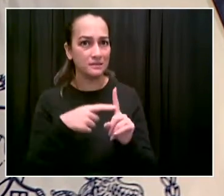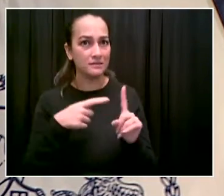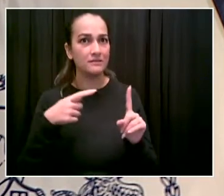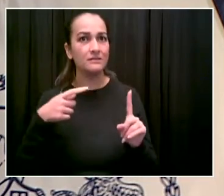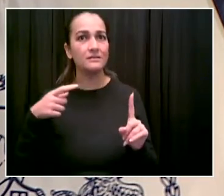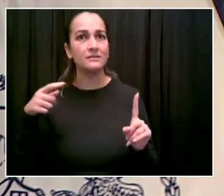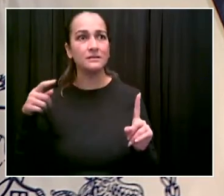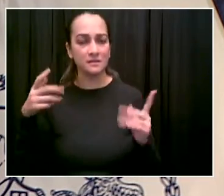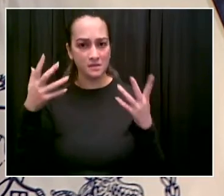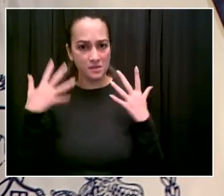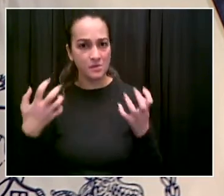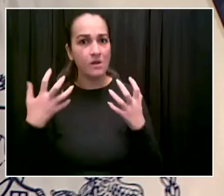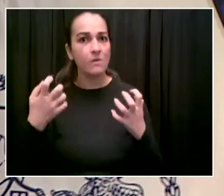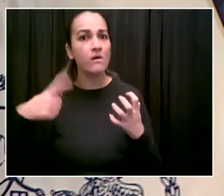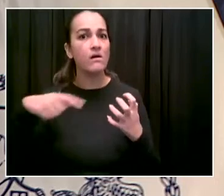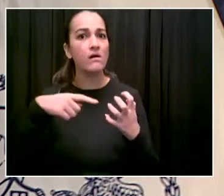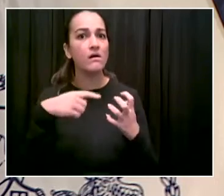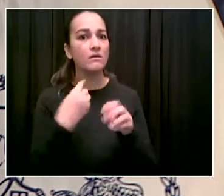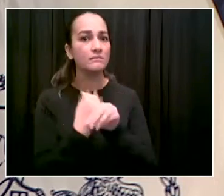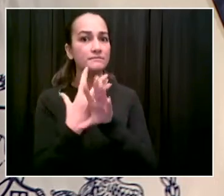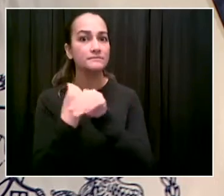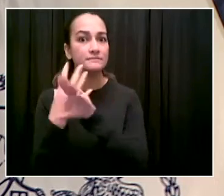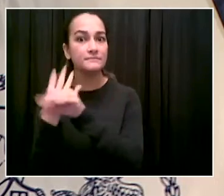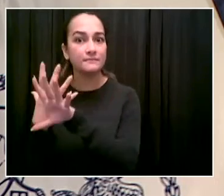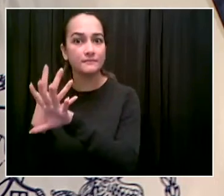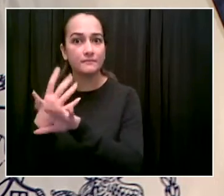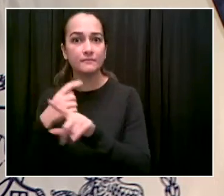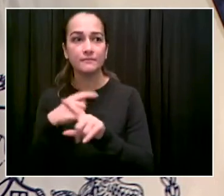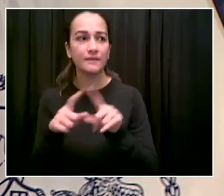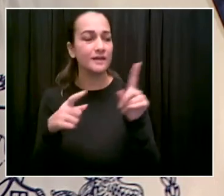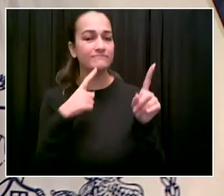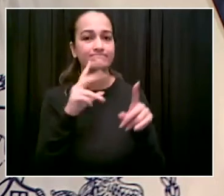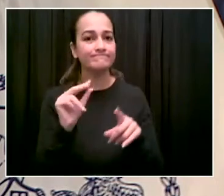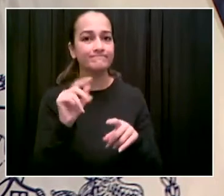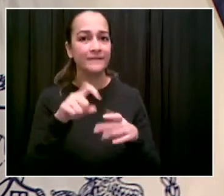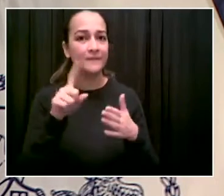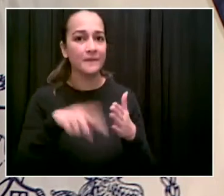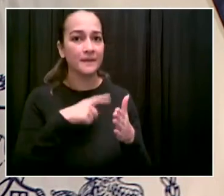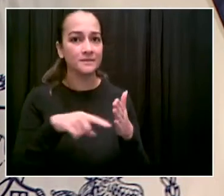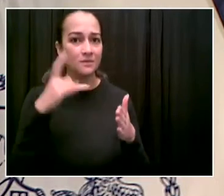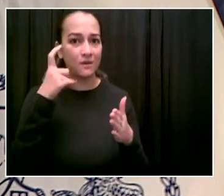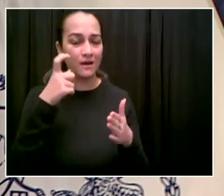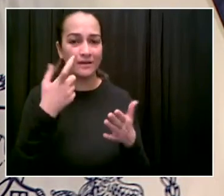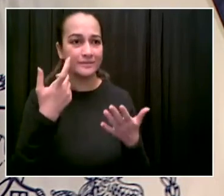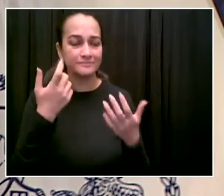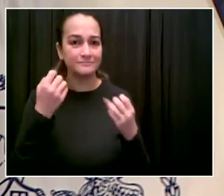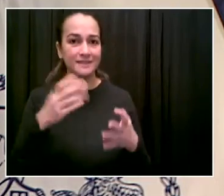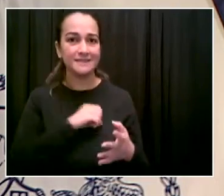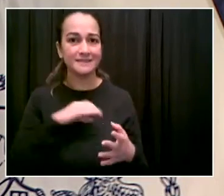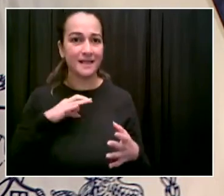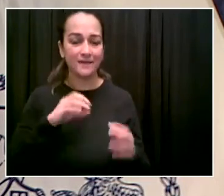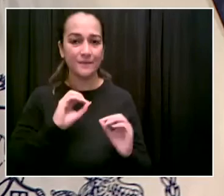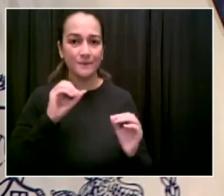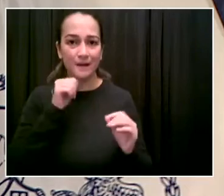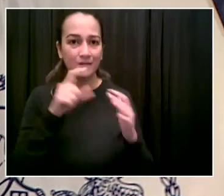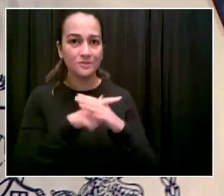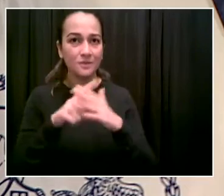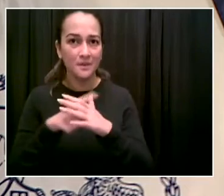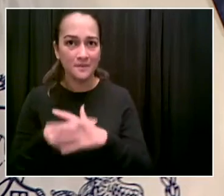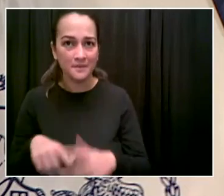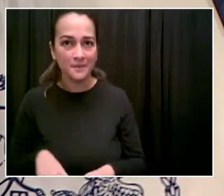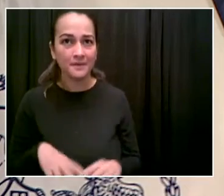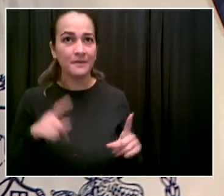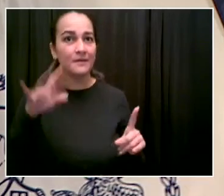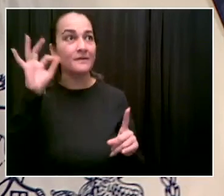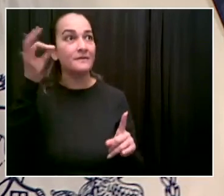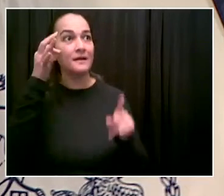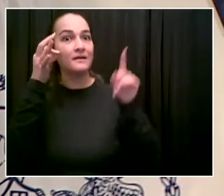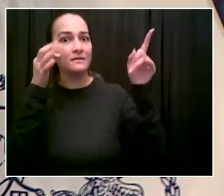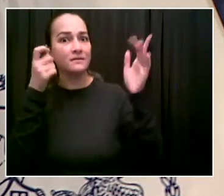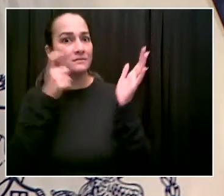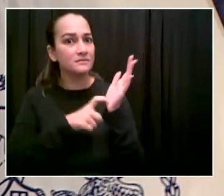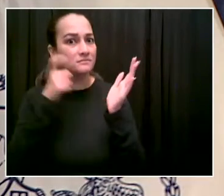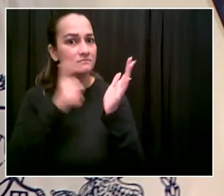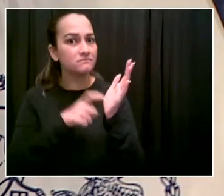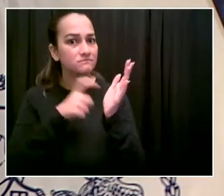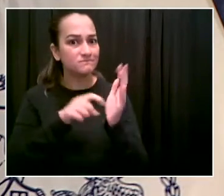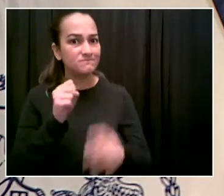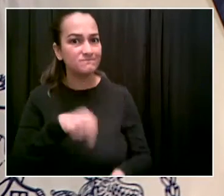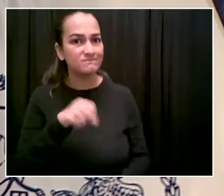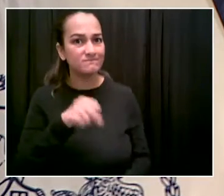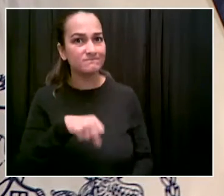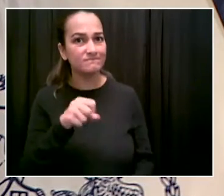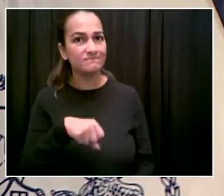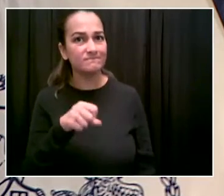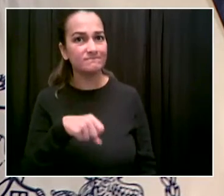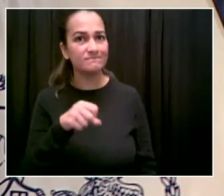CRISIS AND